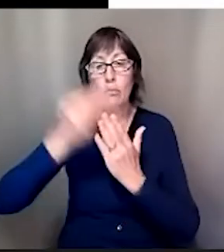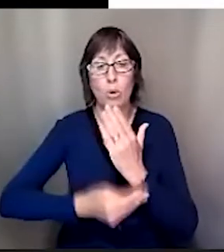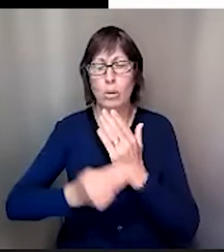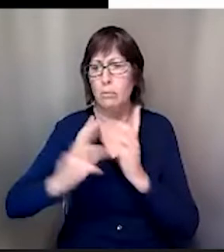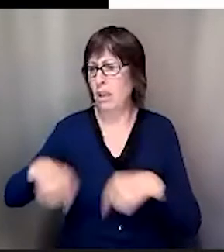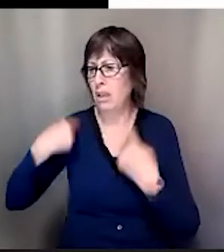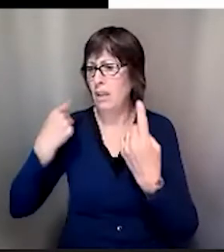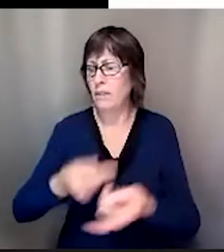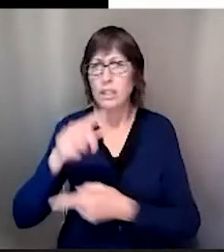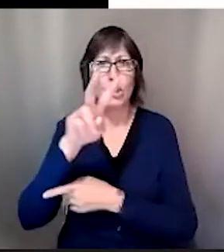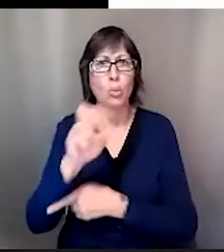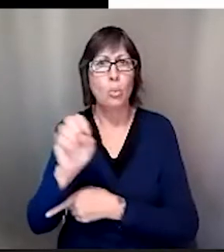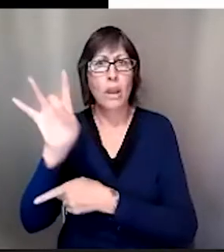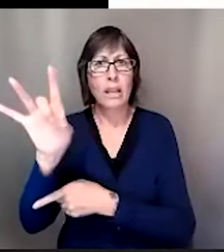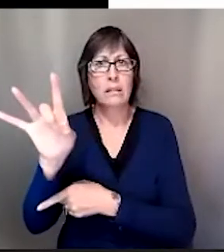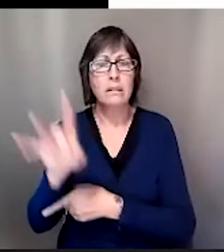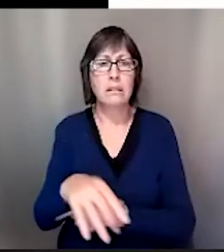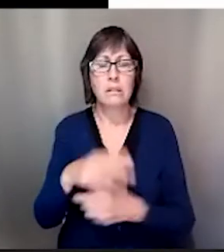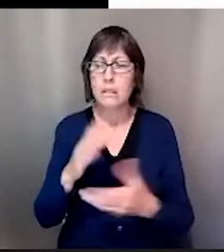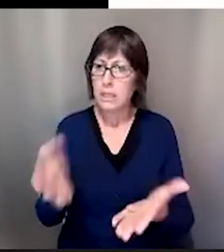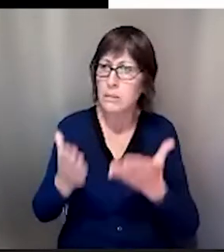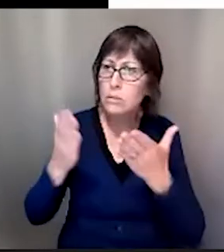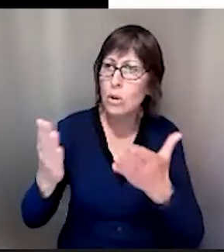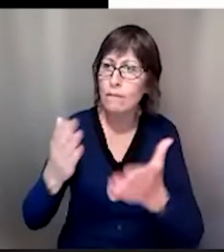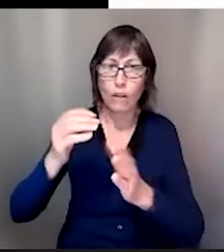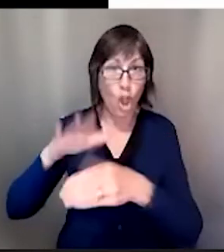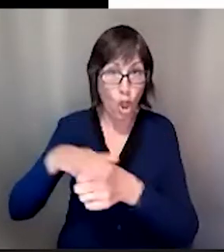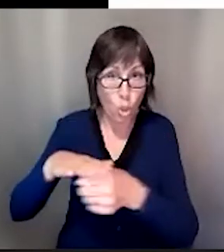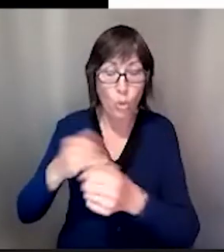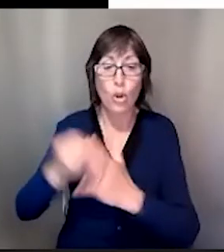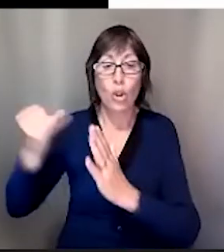artists with an opportunity to create banner artwork that has contributed to the vitality